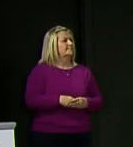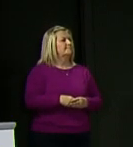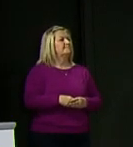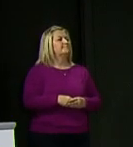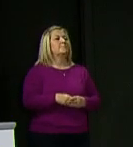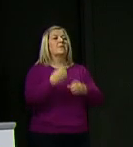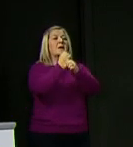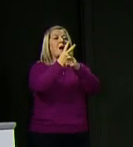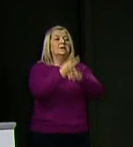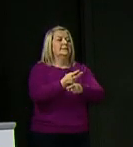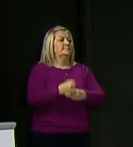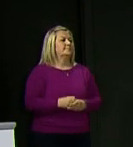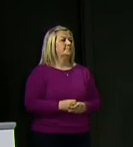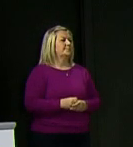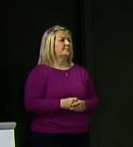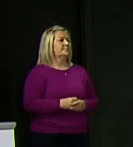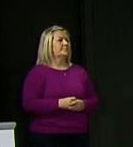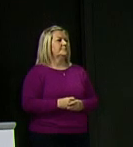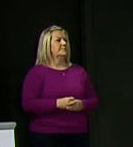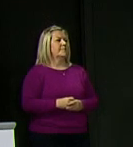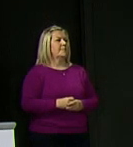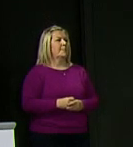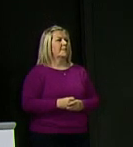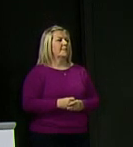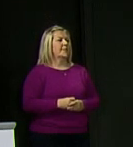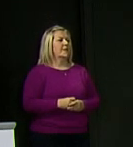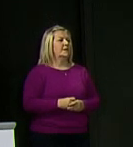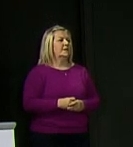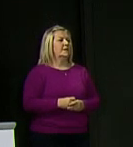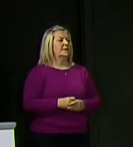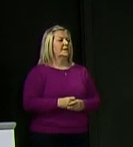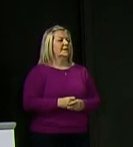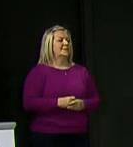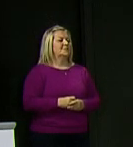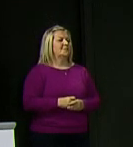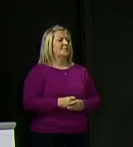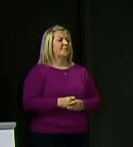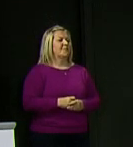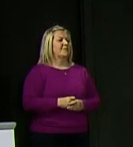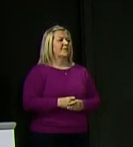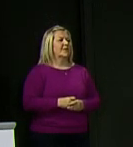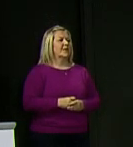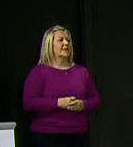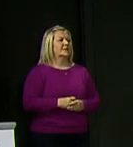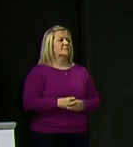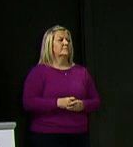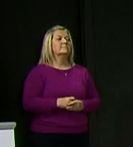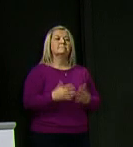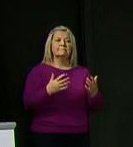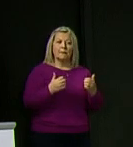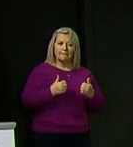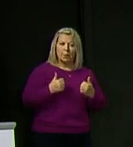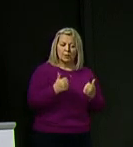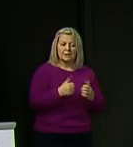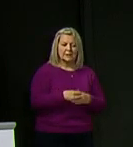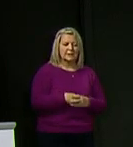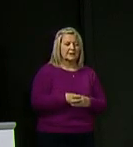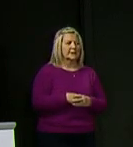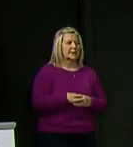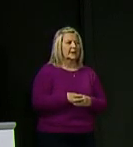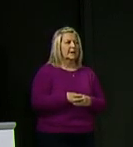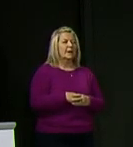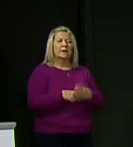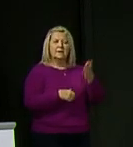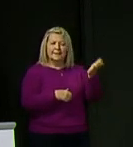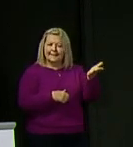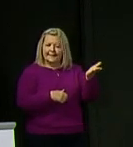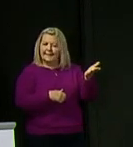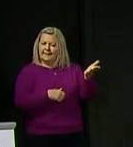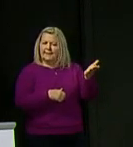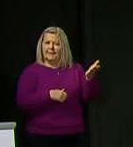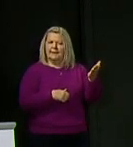Sorry, good morning, First Minister. Just dealing with this new five-tier alert system